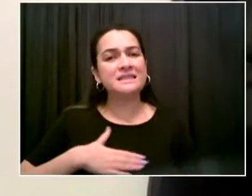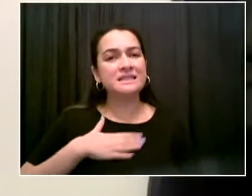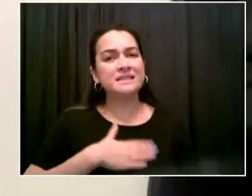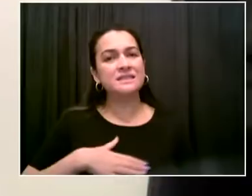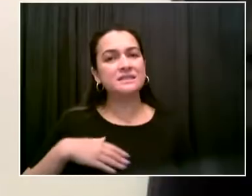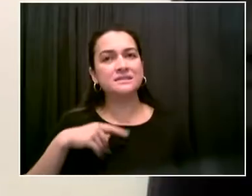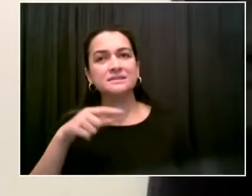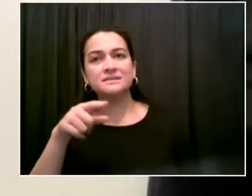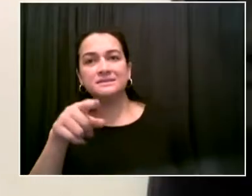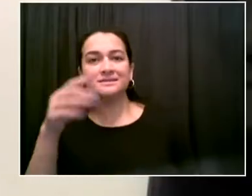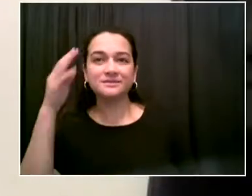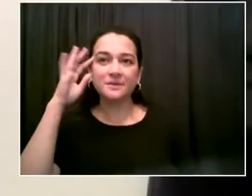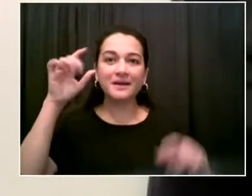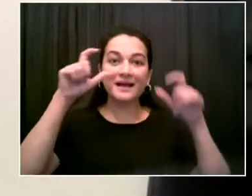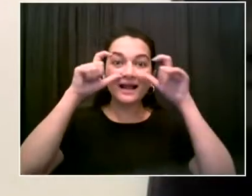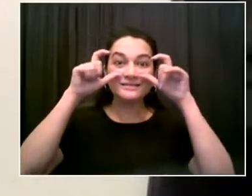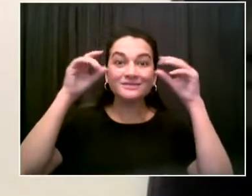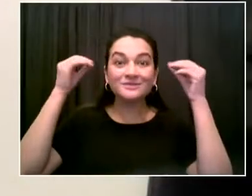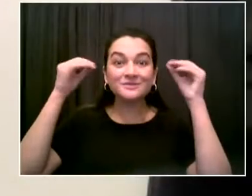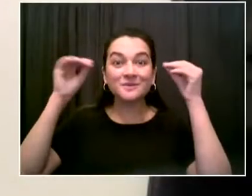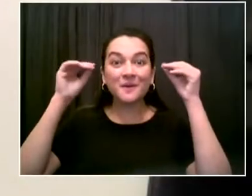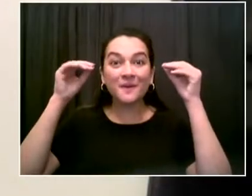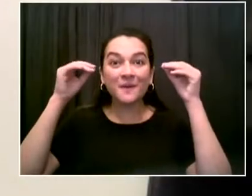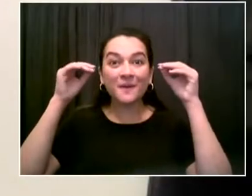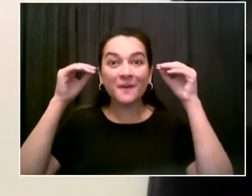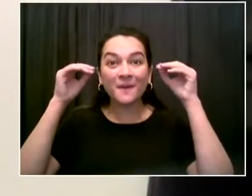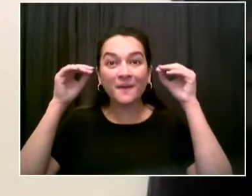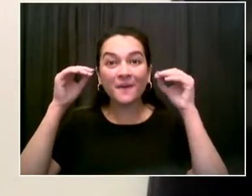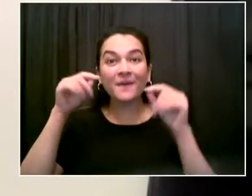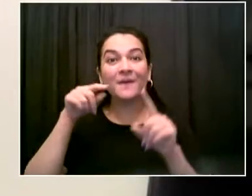DOLLARS AND GO TO THE SMALL BUISNESSES IN